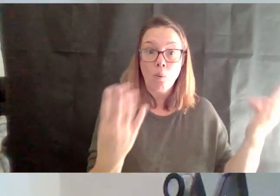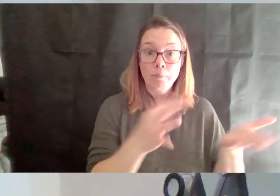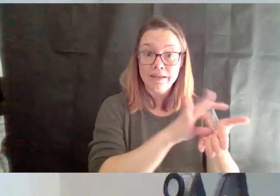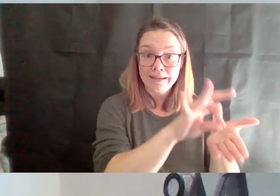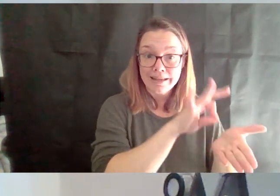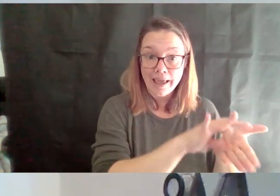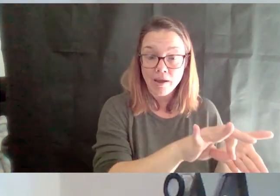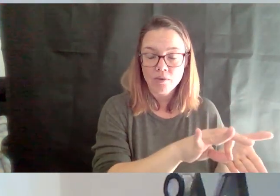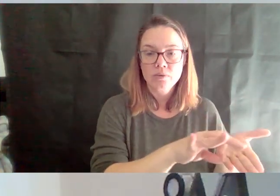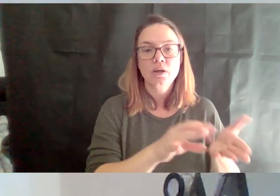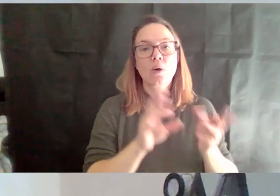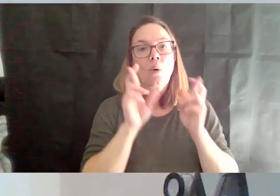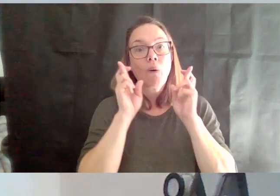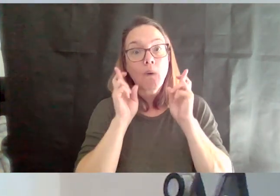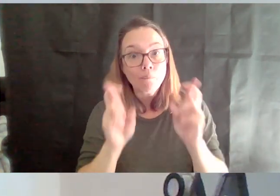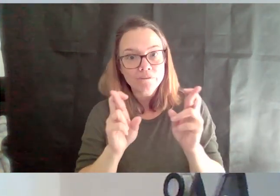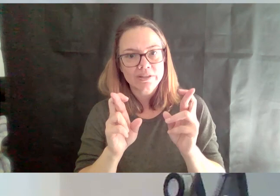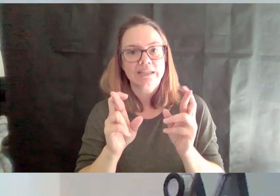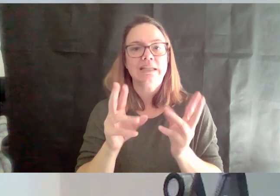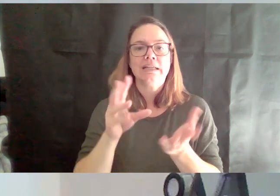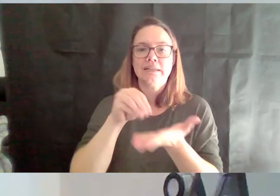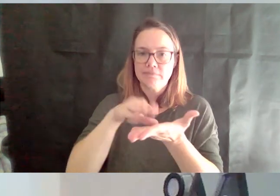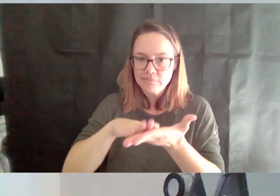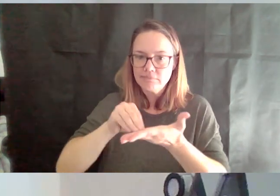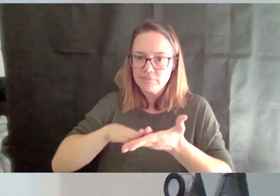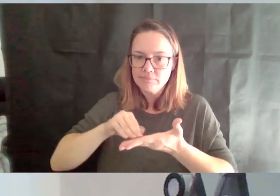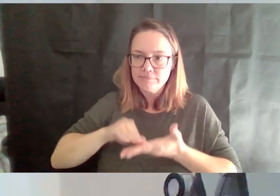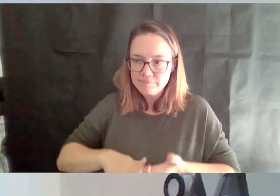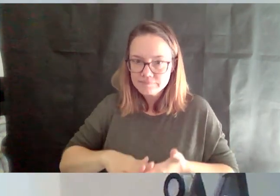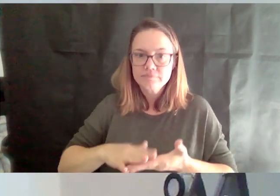and maintaining their budget, and they get their payeeship,